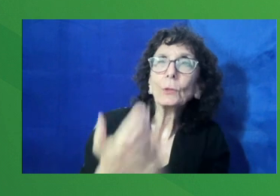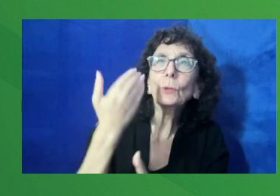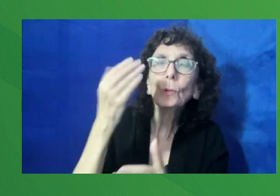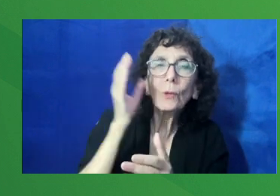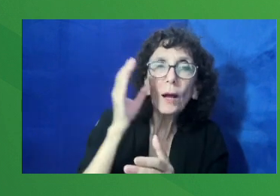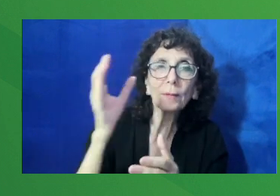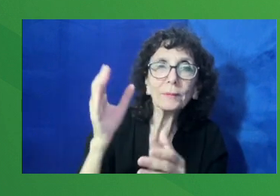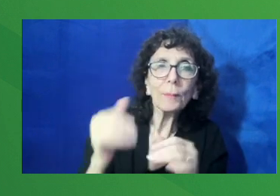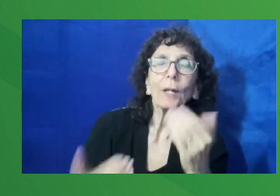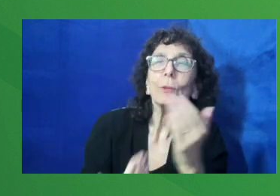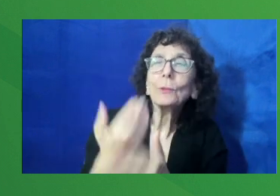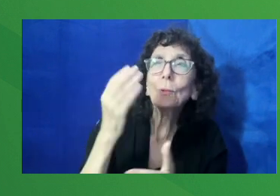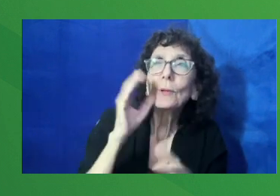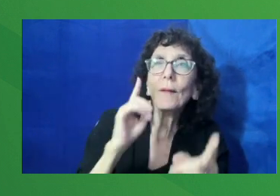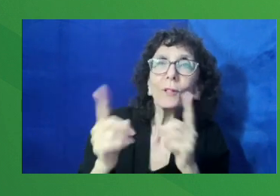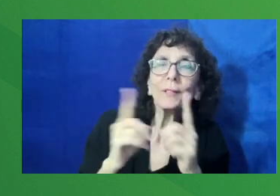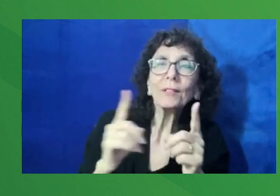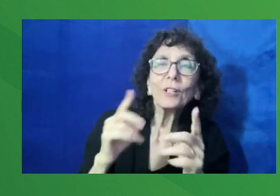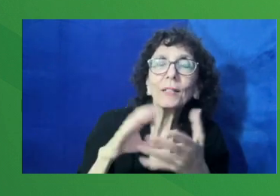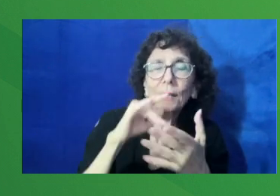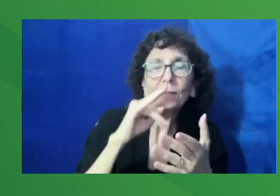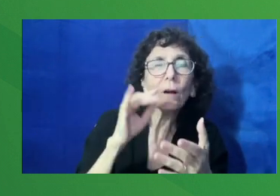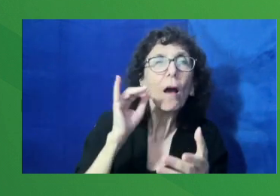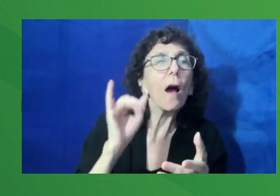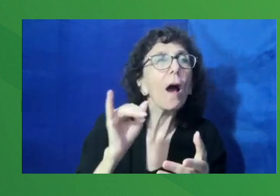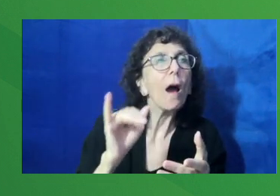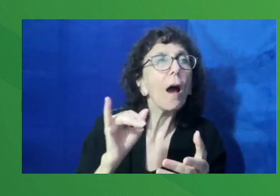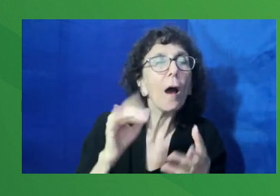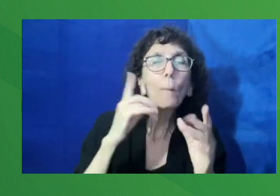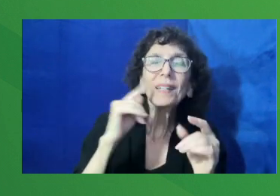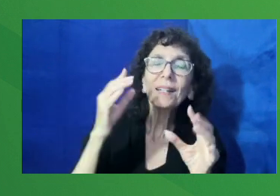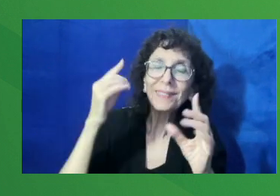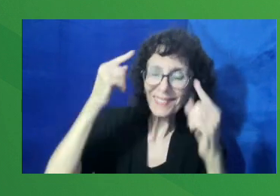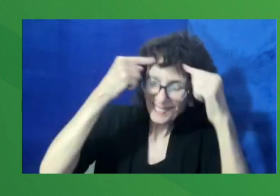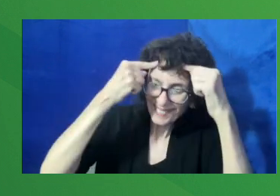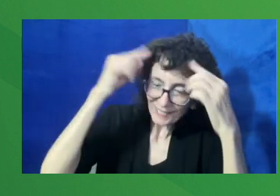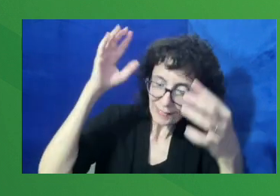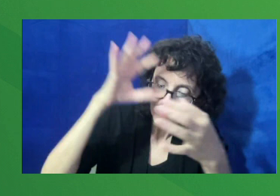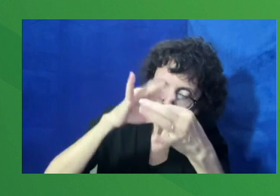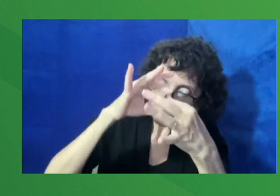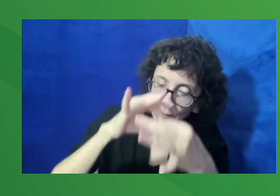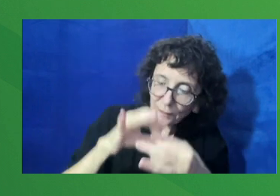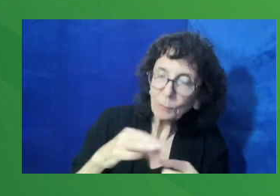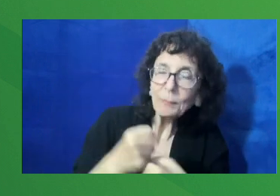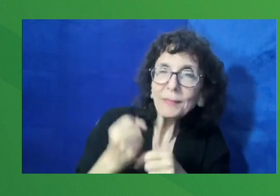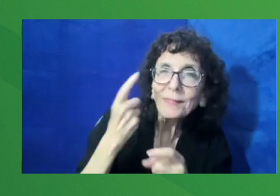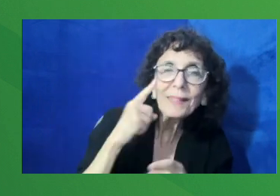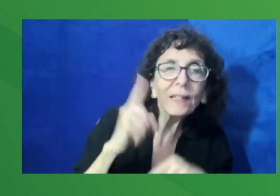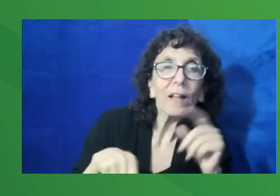really gets a lot of traction because of its logic orientation. Let's go to the next slide. This is